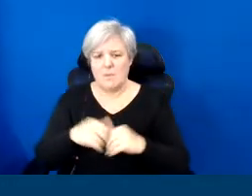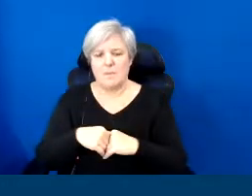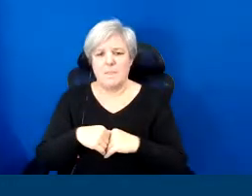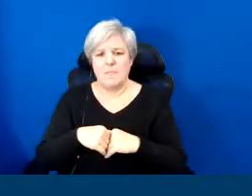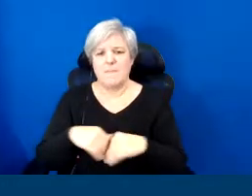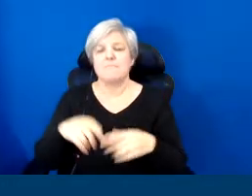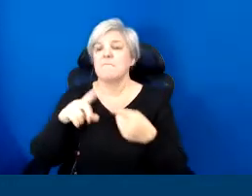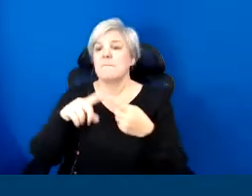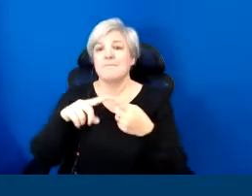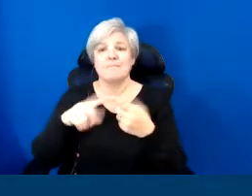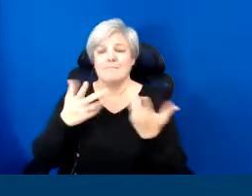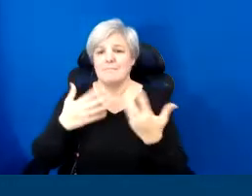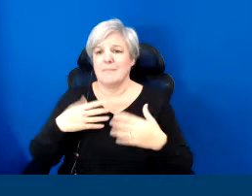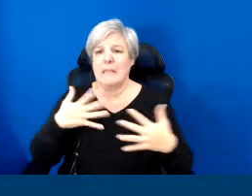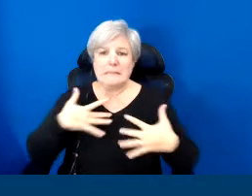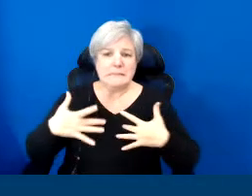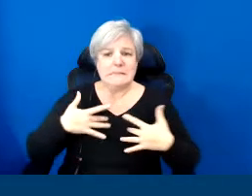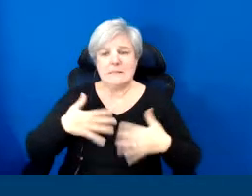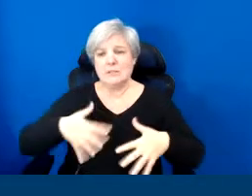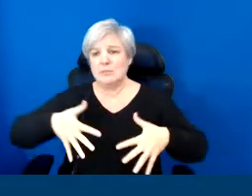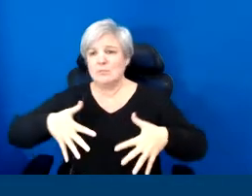and depression, an increase in suicide,